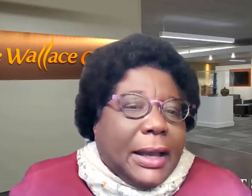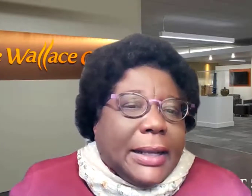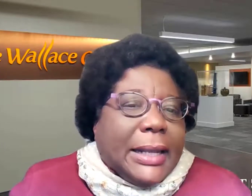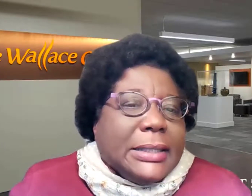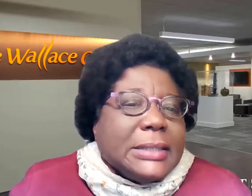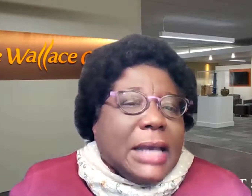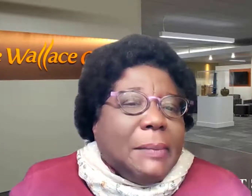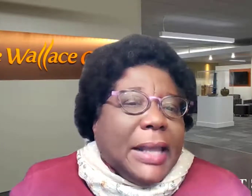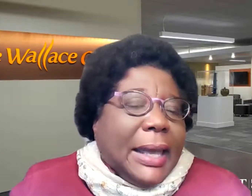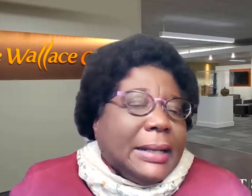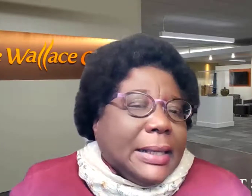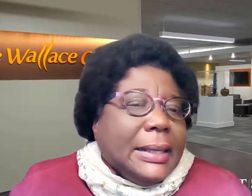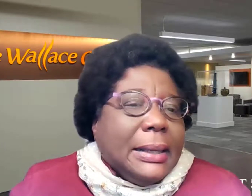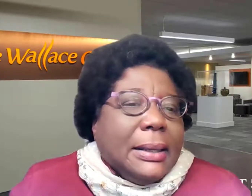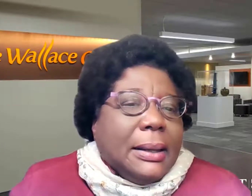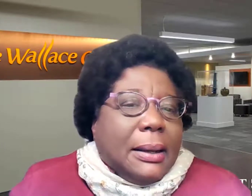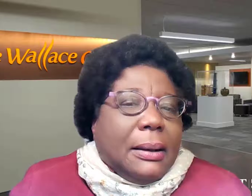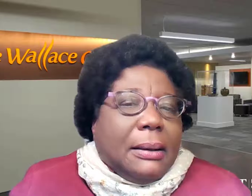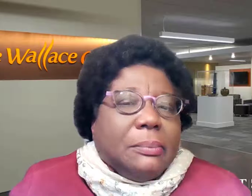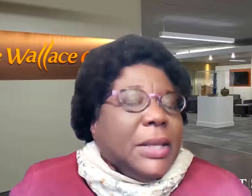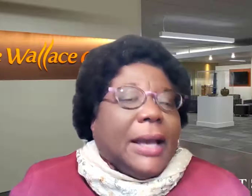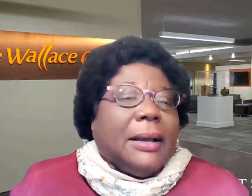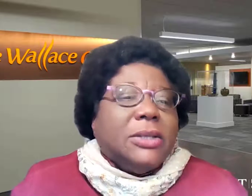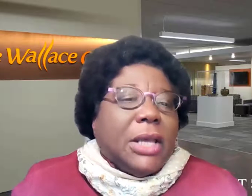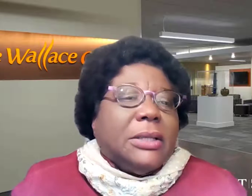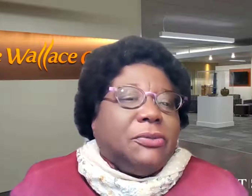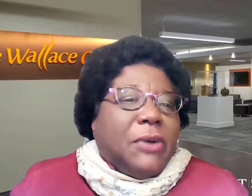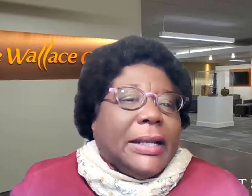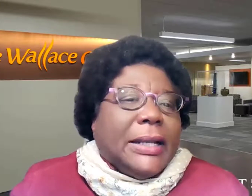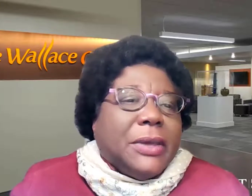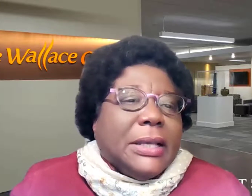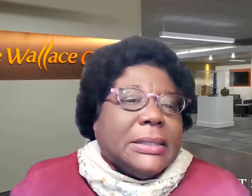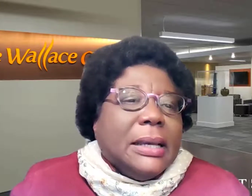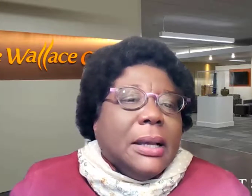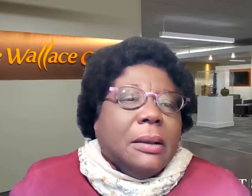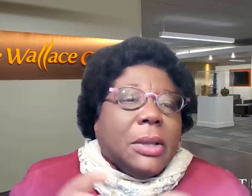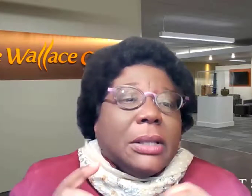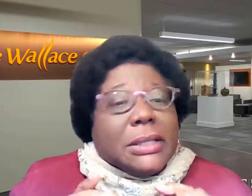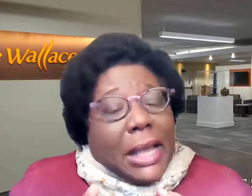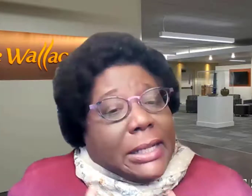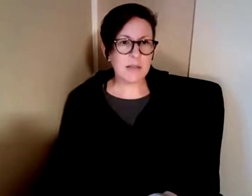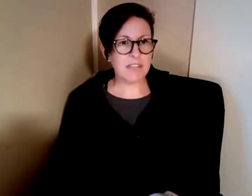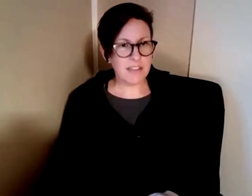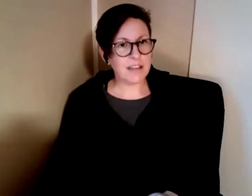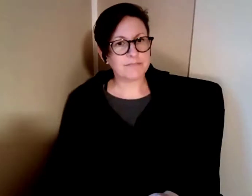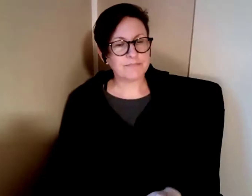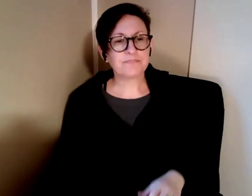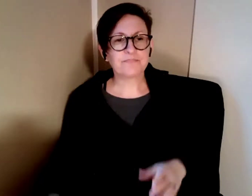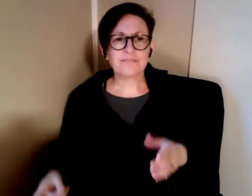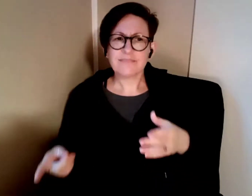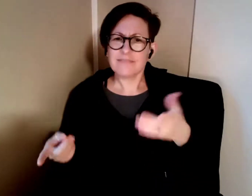things Adwoa Boateng: I did the same thing. Yeah.